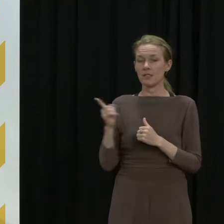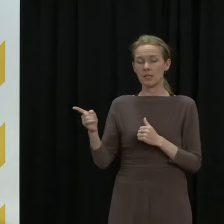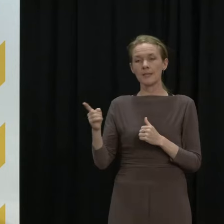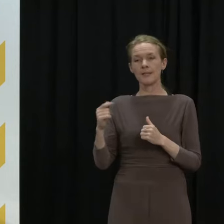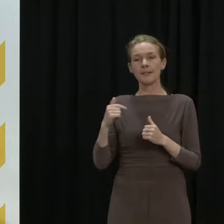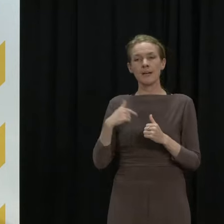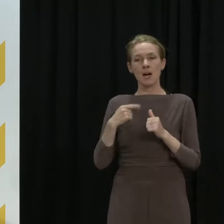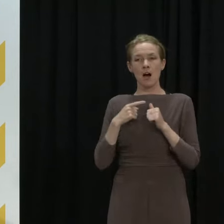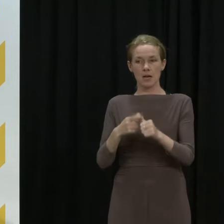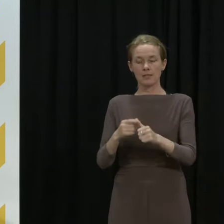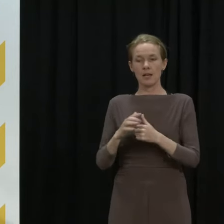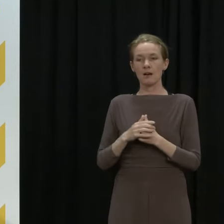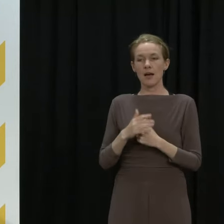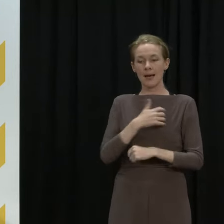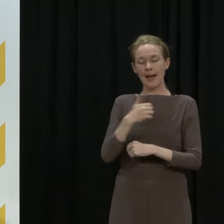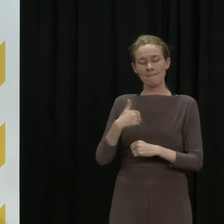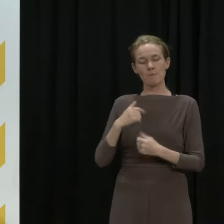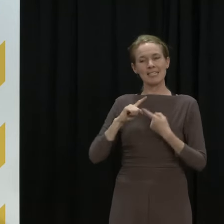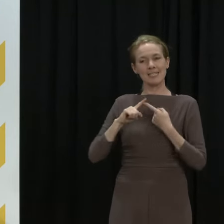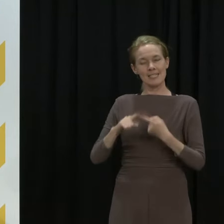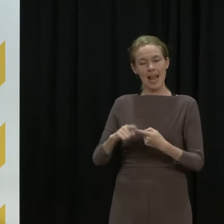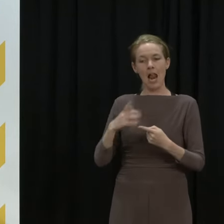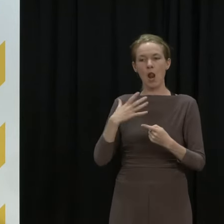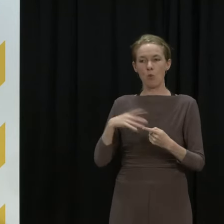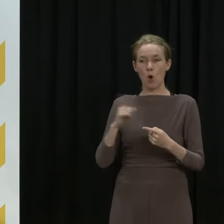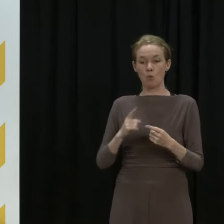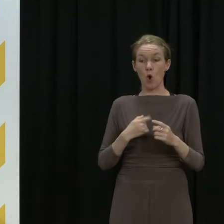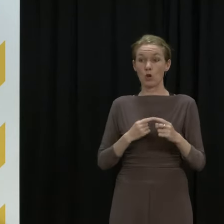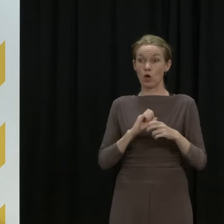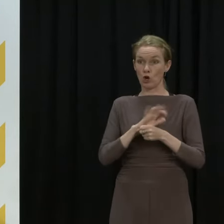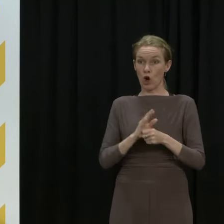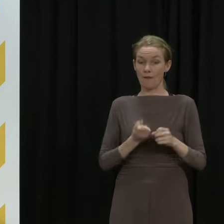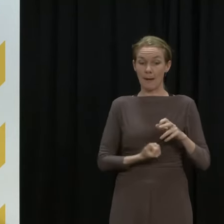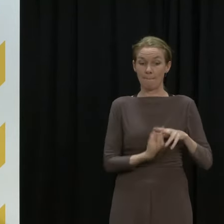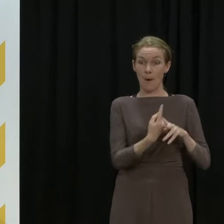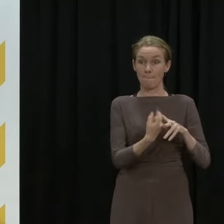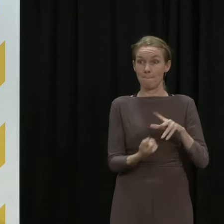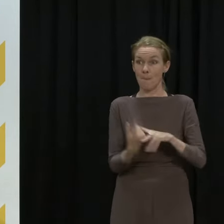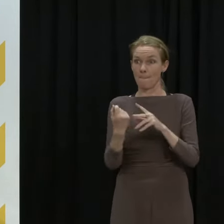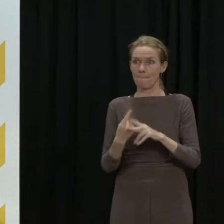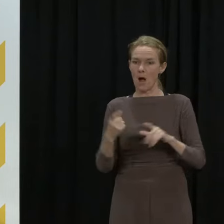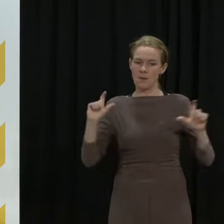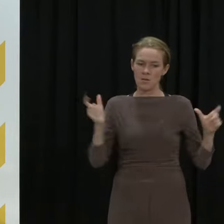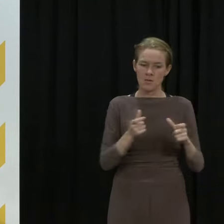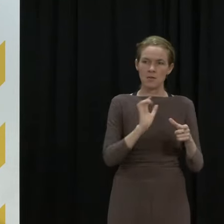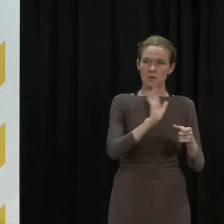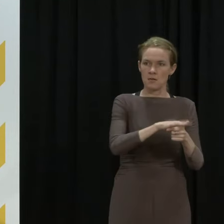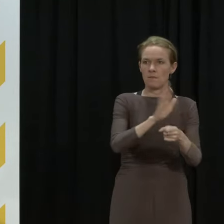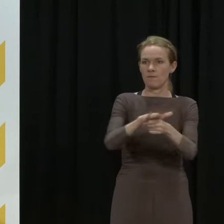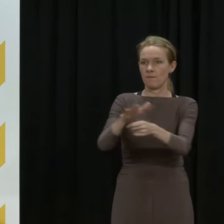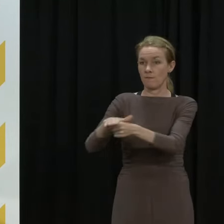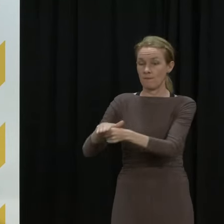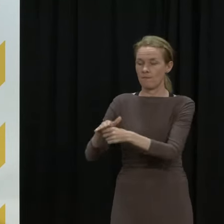creeping south, we will not have a COVID Christmas anyway? Continue to pursue a